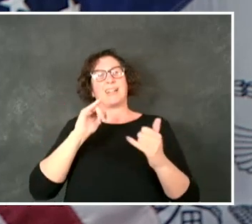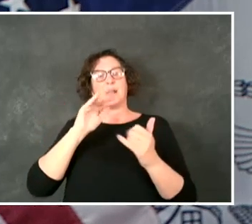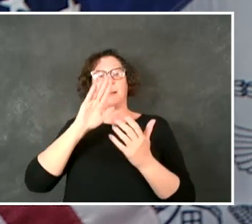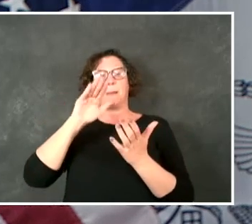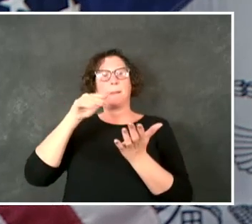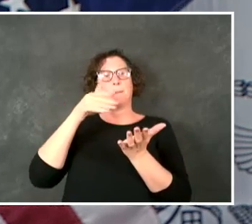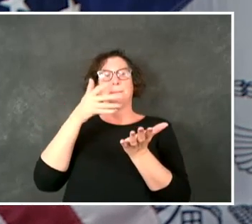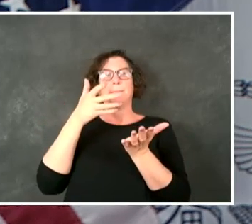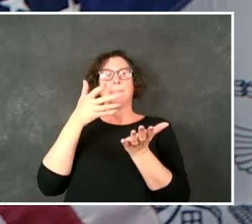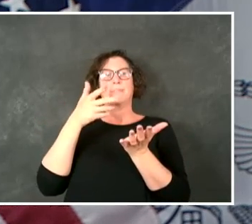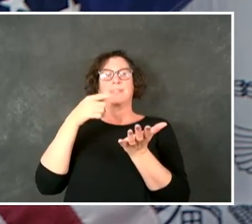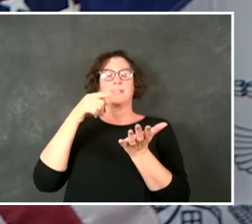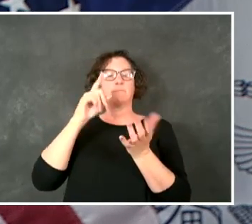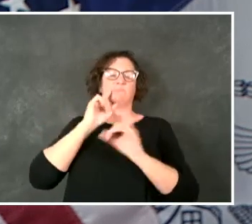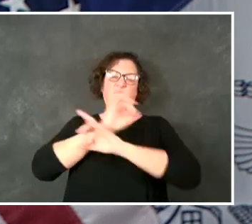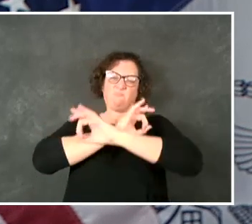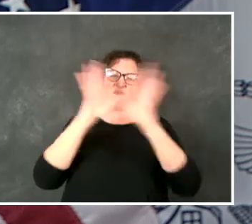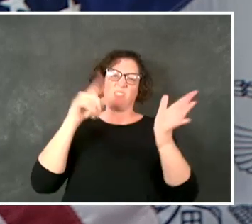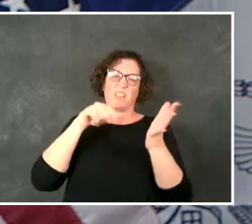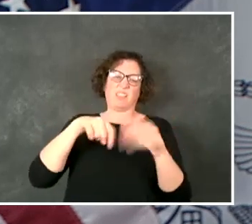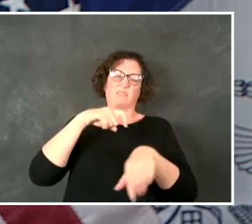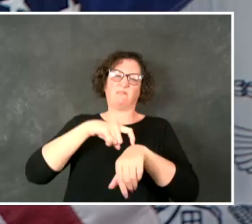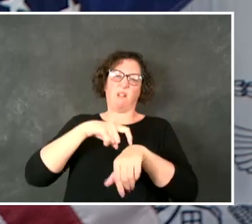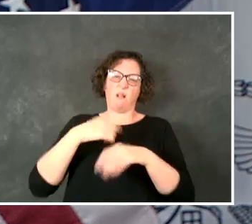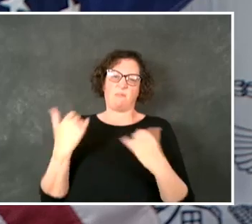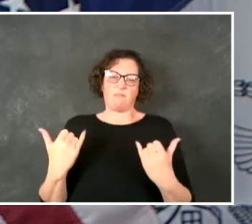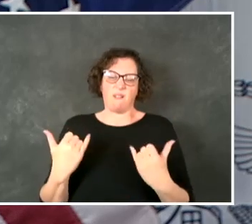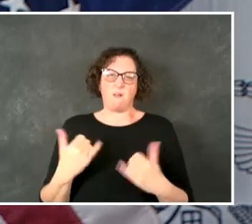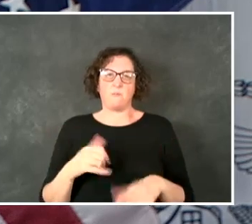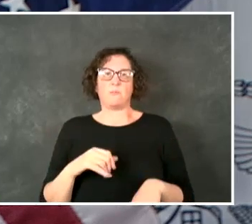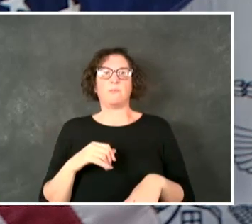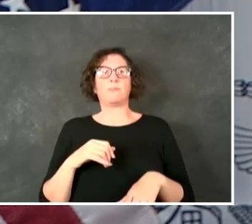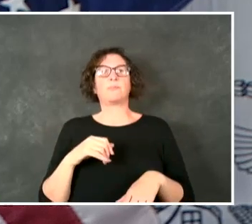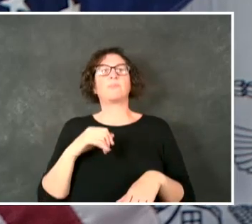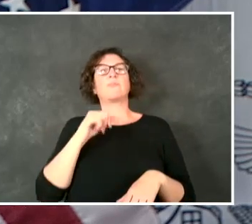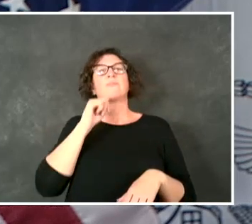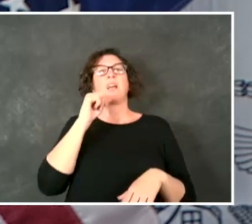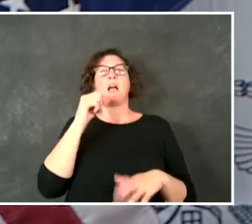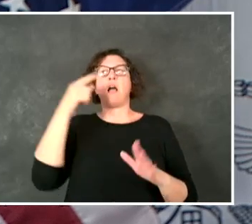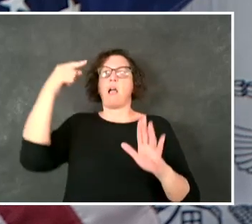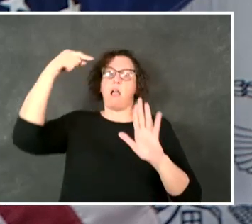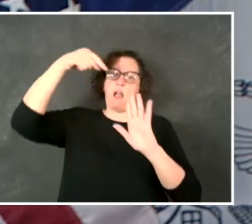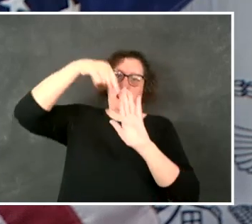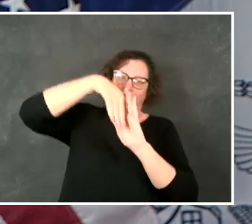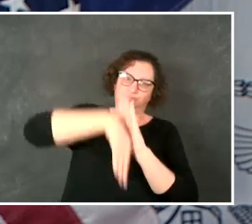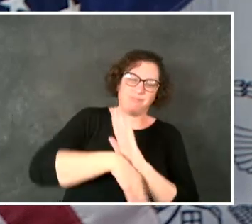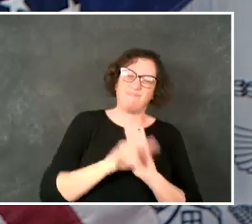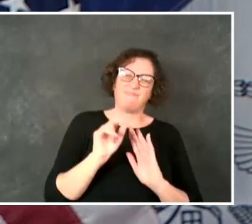RIGHT NOW WE'RE ISTLL VERY MUCH IN THE THROES OF IT. IT'S BETTER THAN A F EWWKSEE AGO.